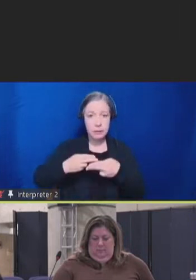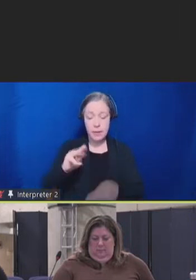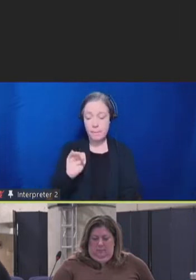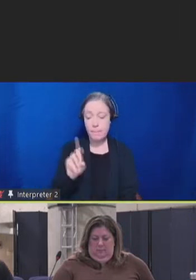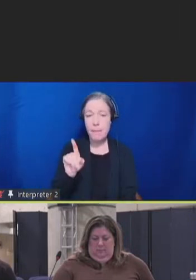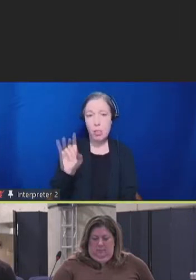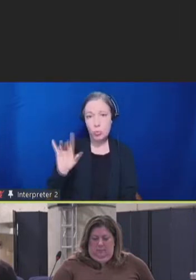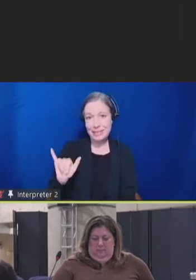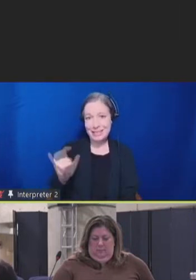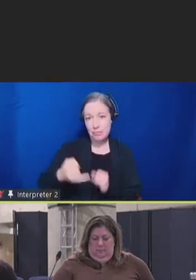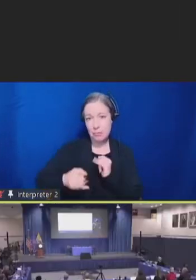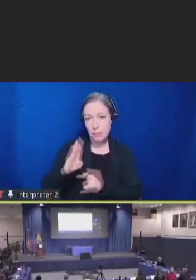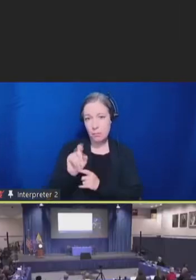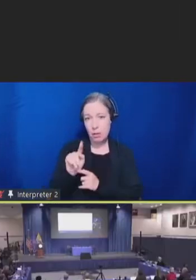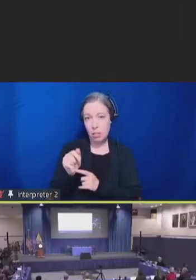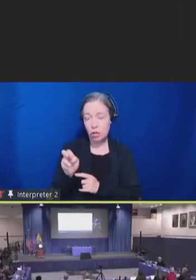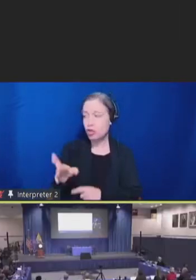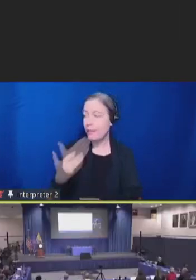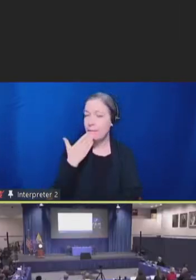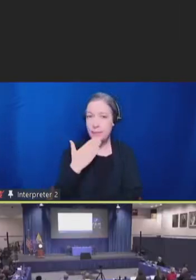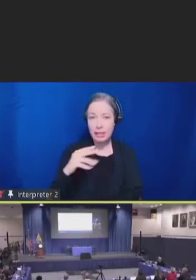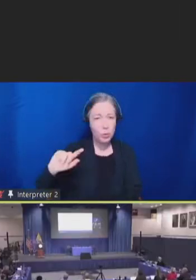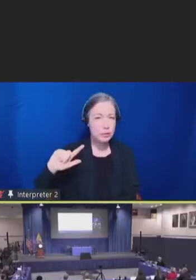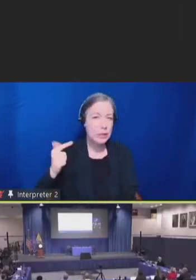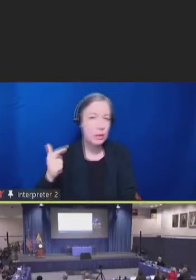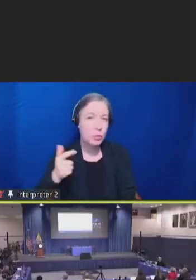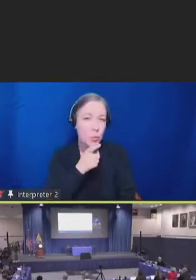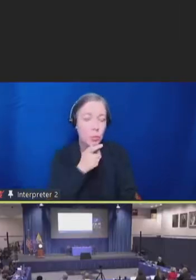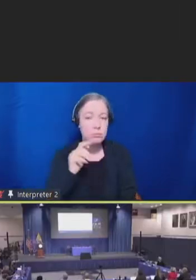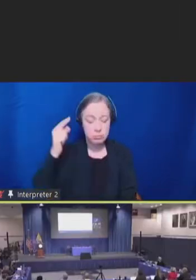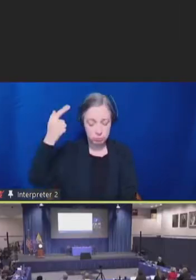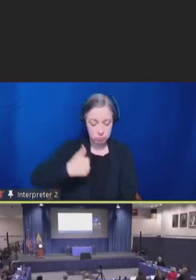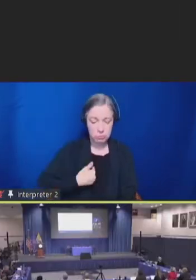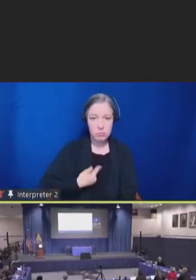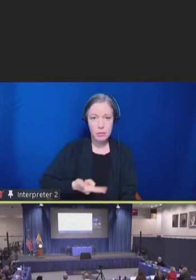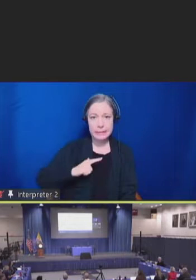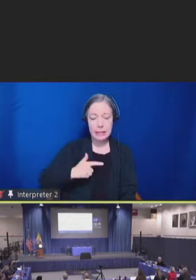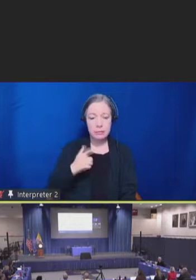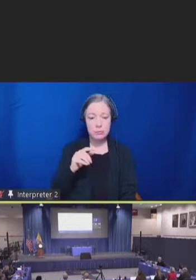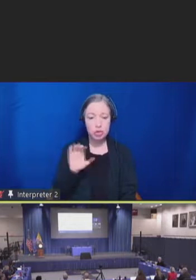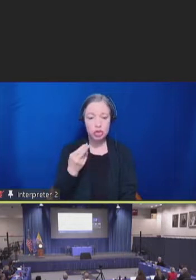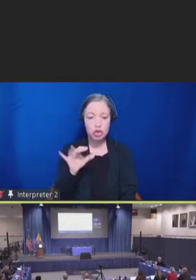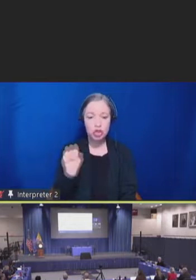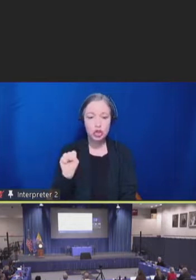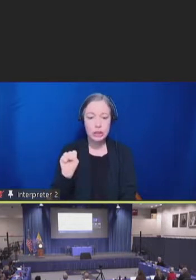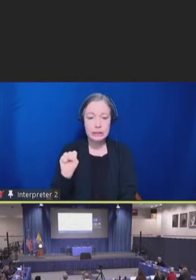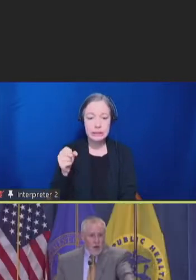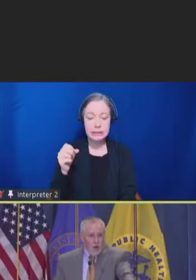Can I get a motion or second, please? Kristen Ehresmann: Second, Kris Ehresmann. Robert Hopkins: Thank you, Kris.